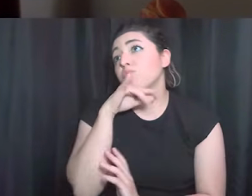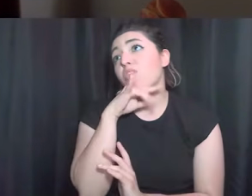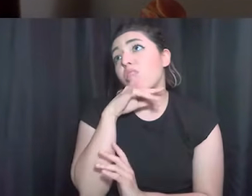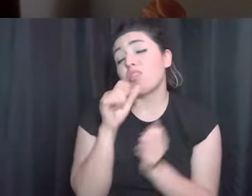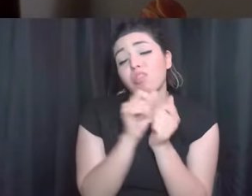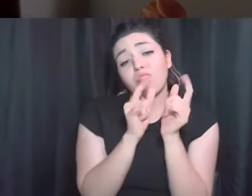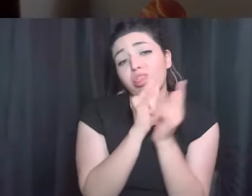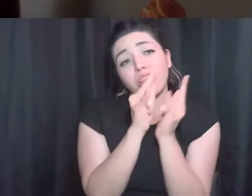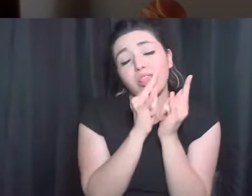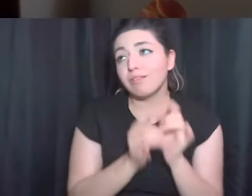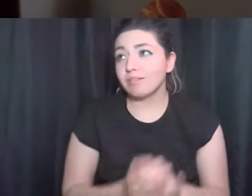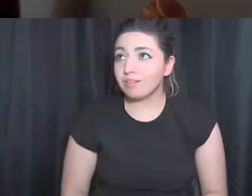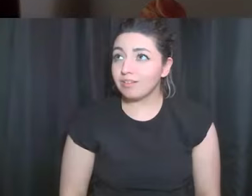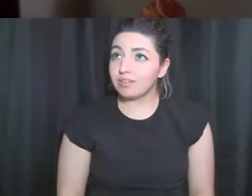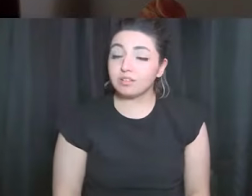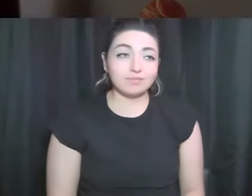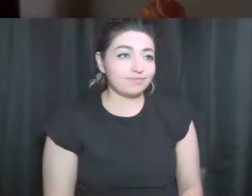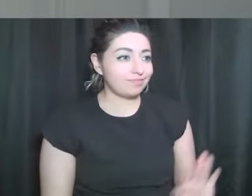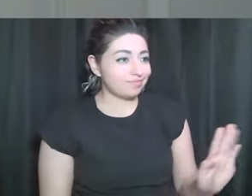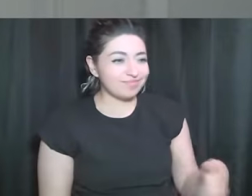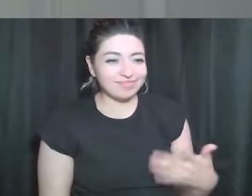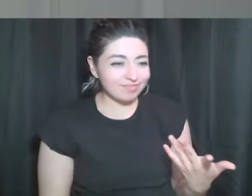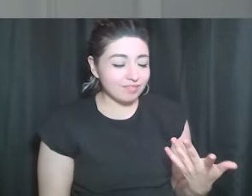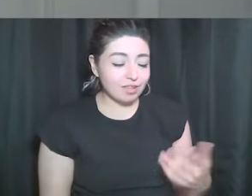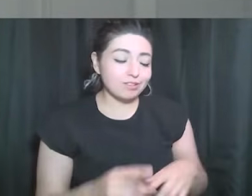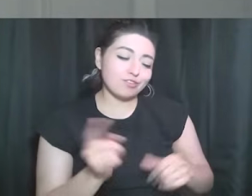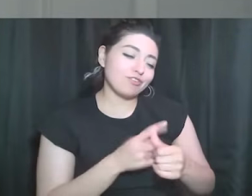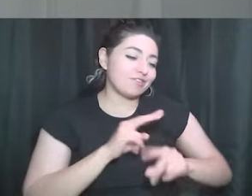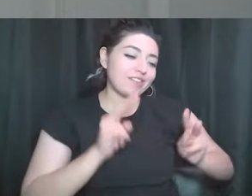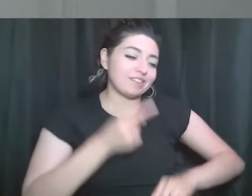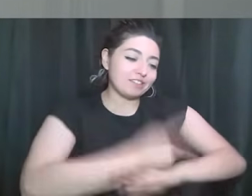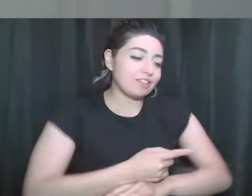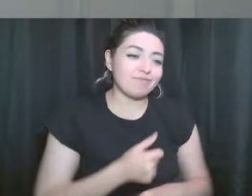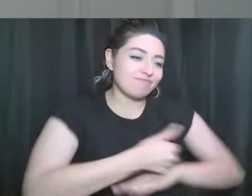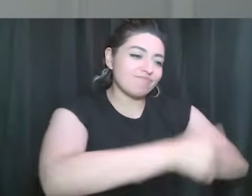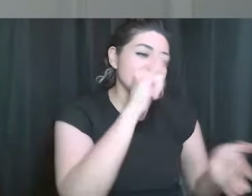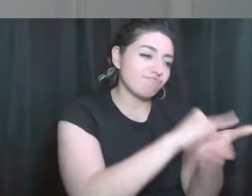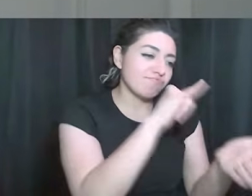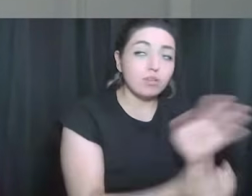I should have told you earlier. Guess I can't blame you for not knowing on your first one.